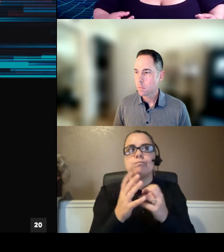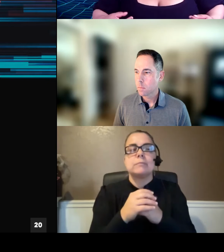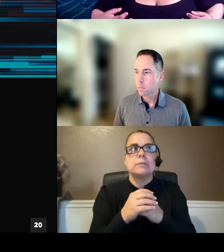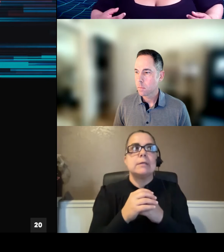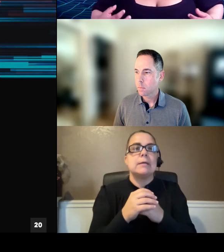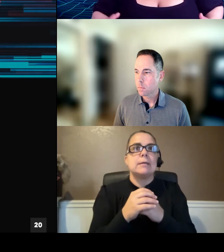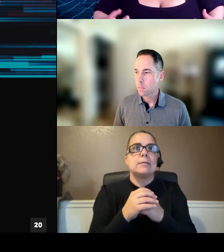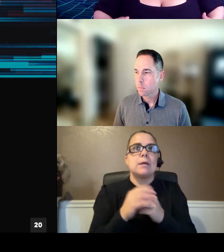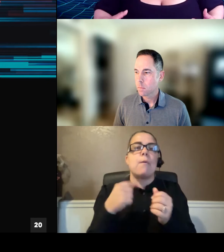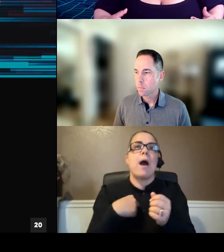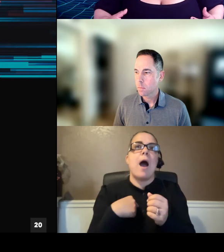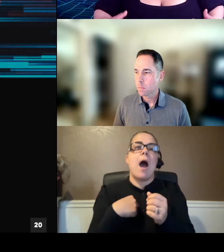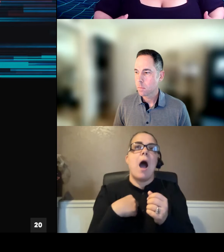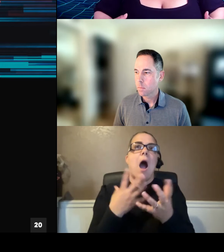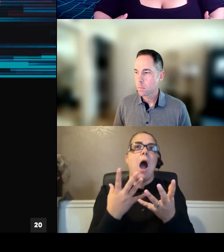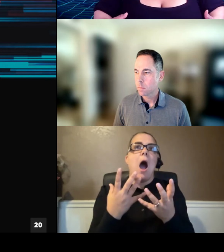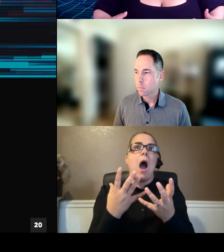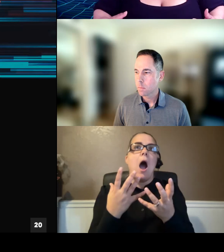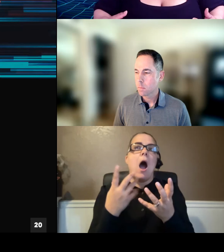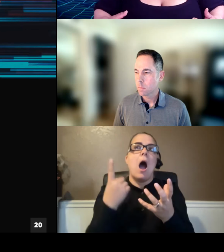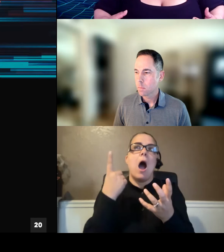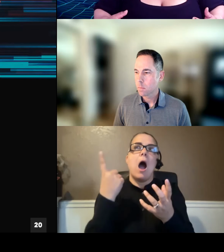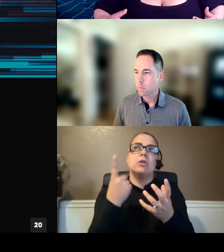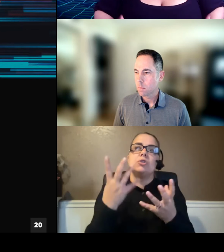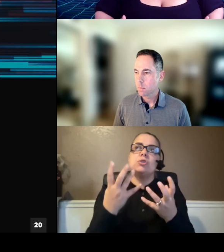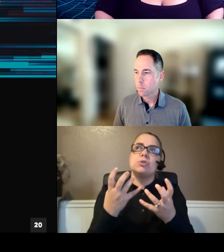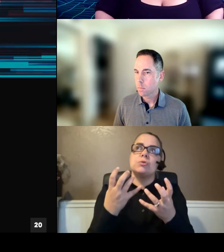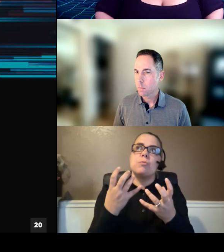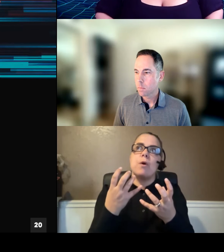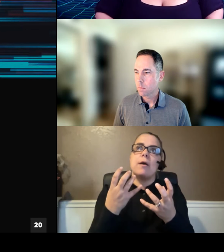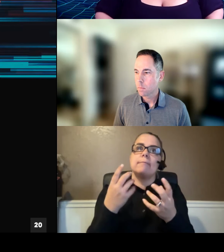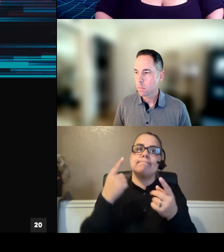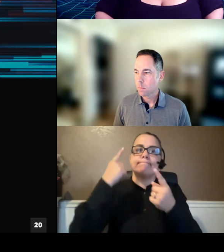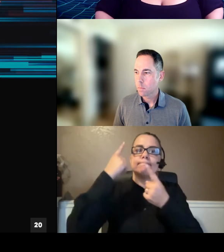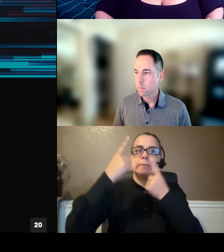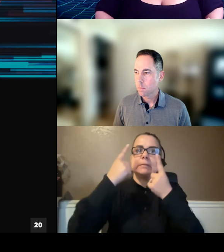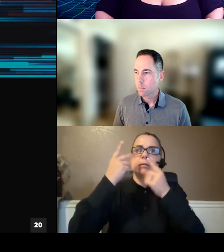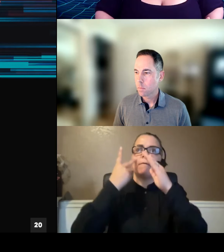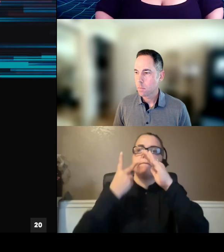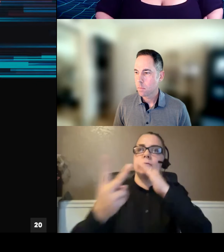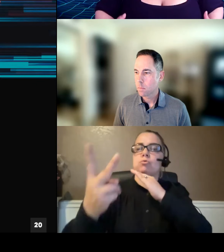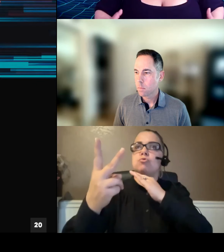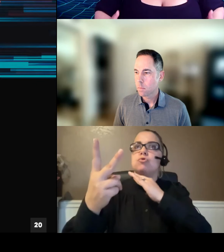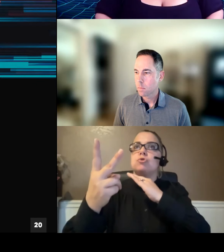I'm just really wanting to think about the future. Think about what people can do.